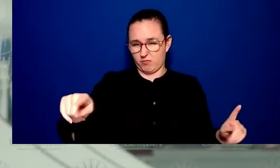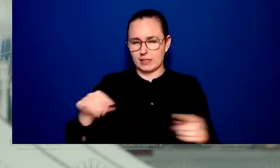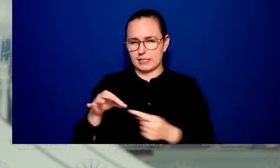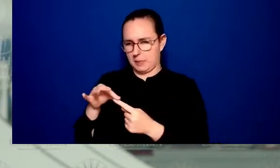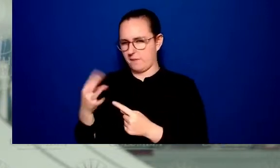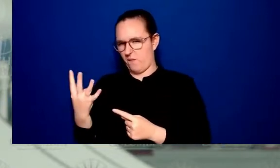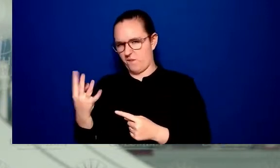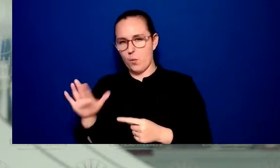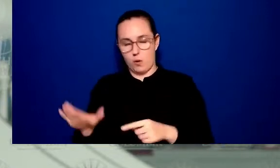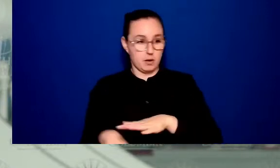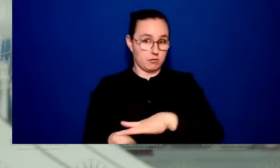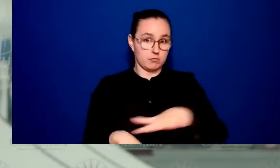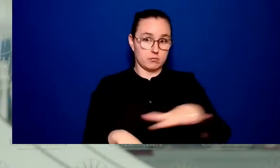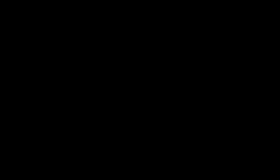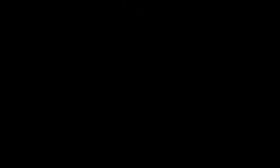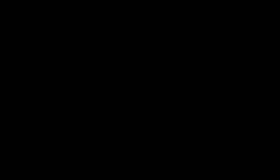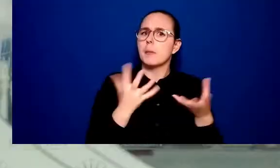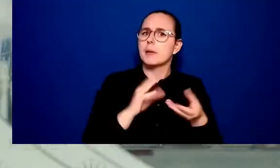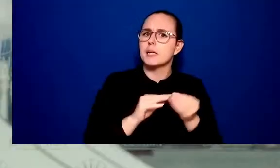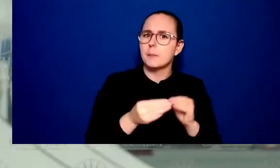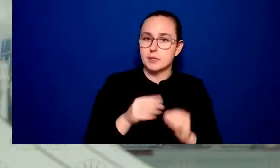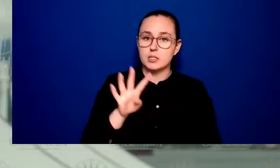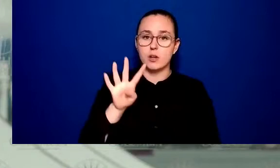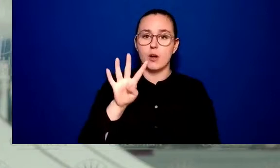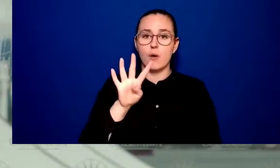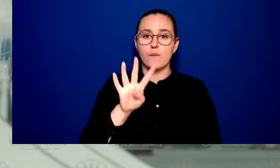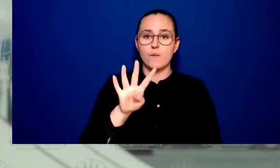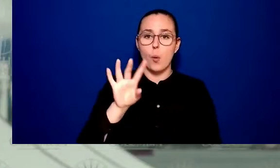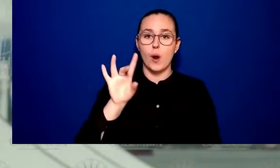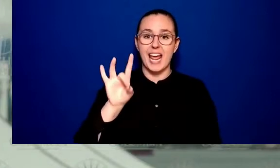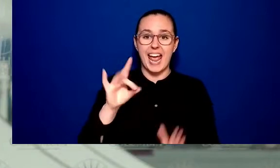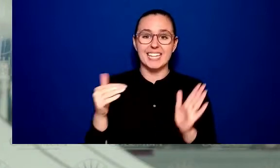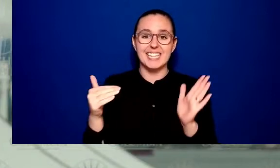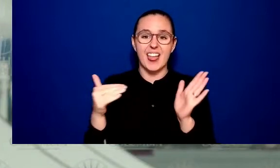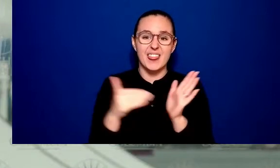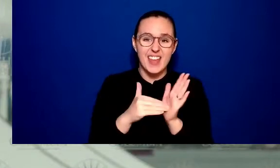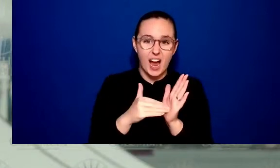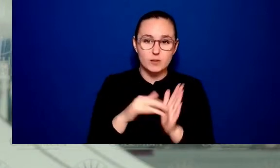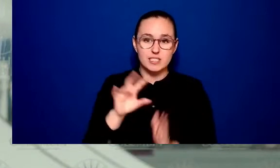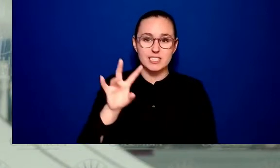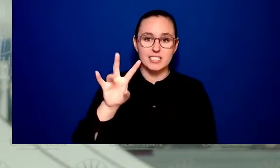homes. We have 48,009 staff